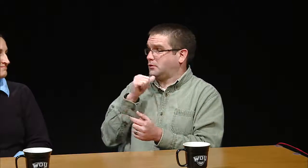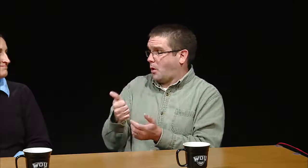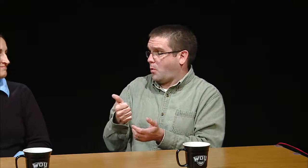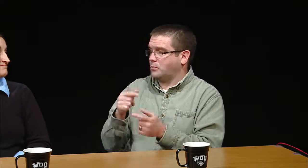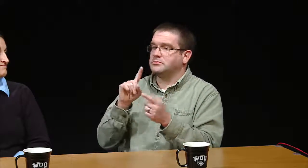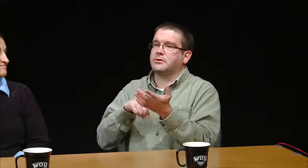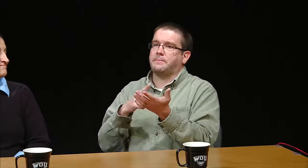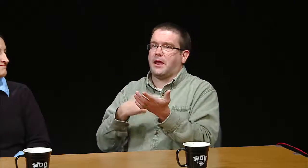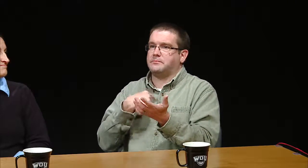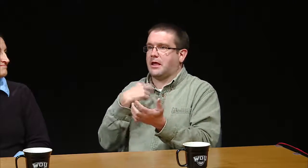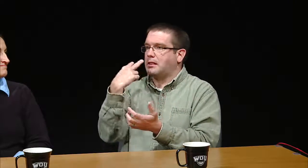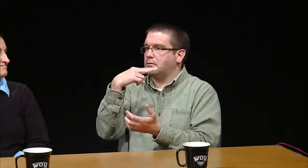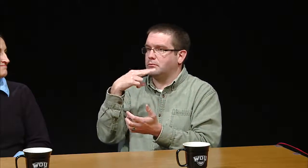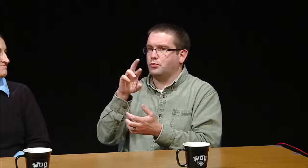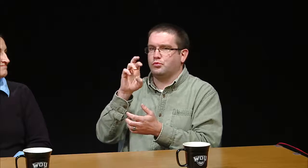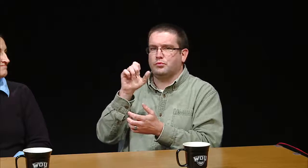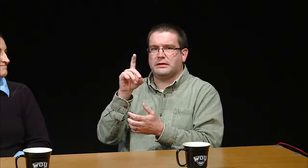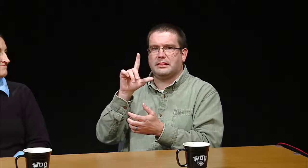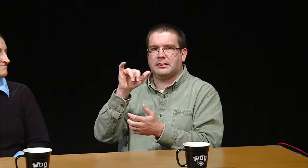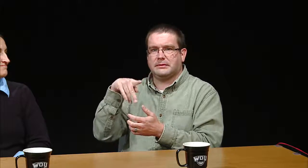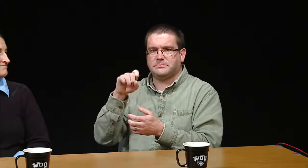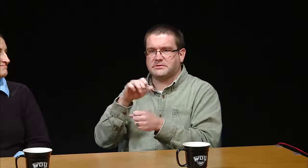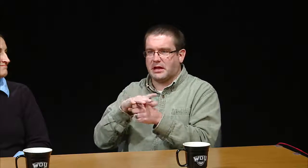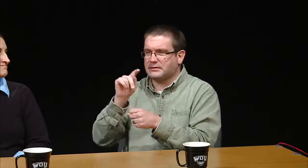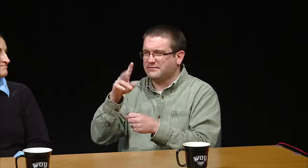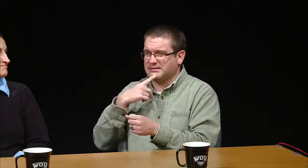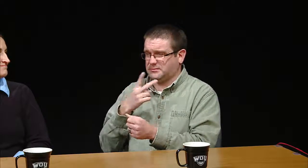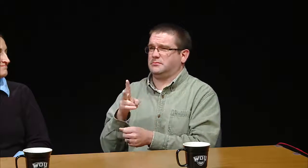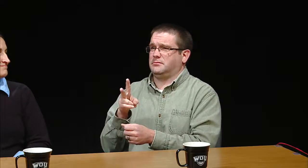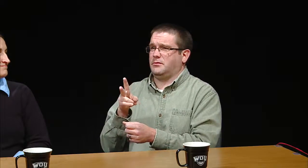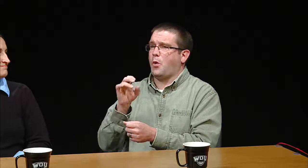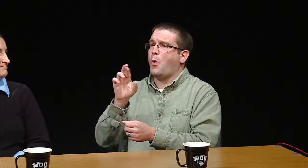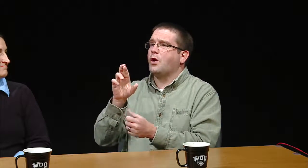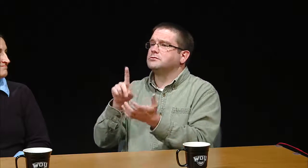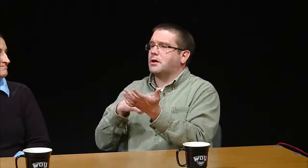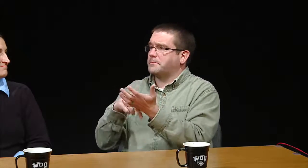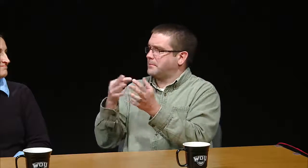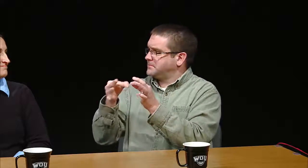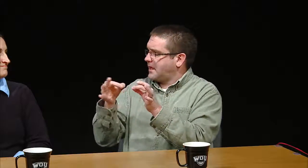because most of the times the videos are in sign language. So I'm adding that voice track, and so it takes a little bit more time.